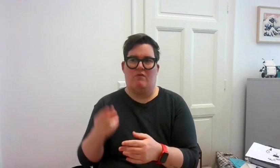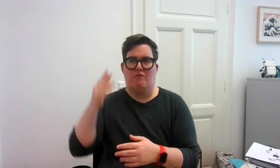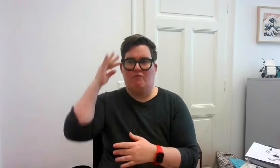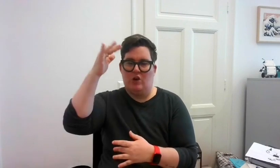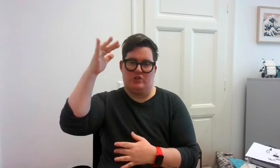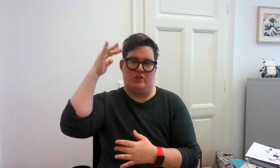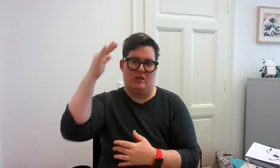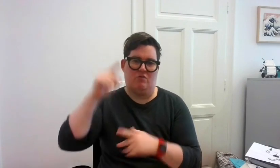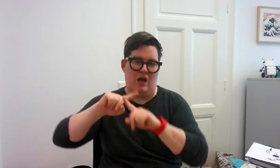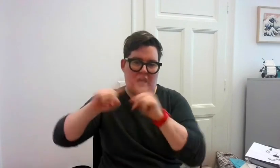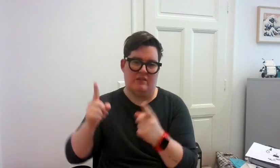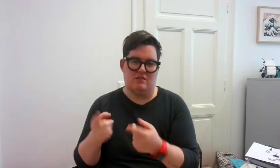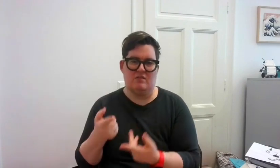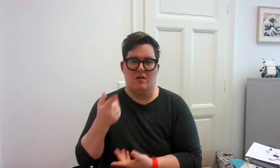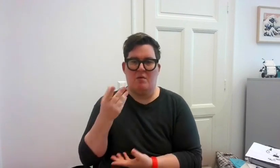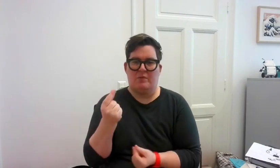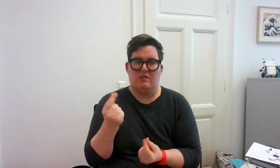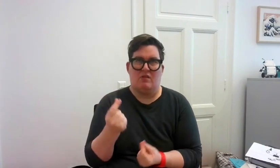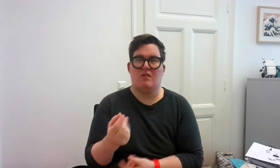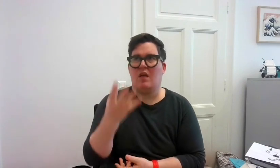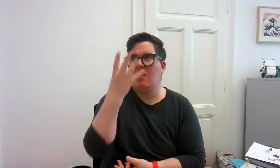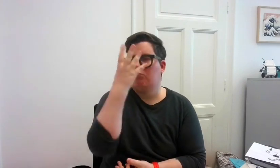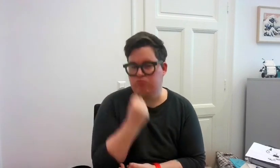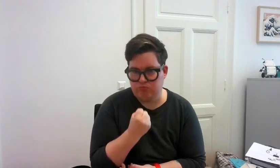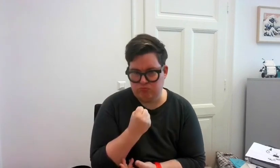Our idea of how the world could be is very much different from that, which is incredibly frustrating.